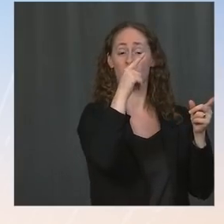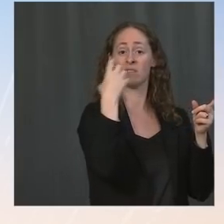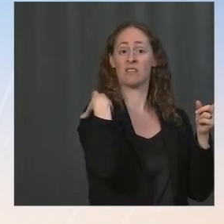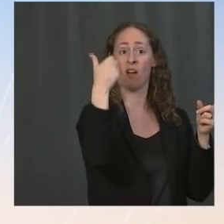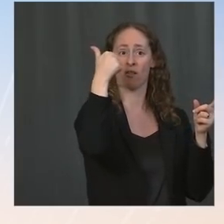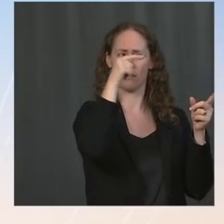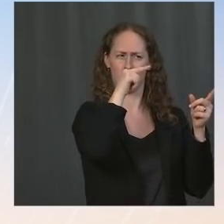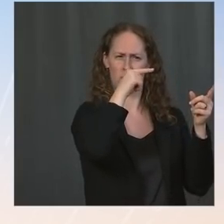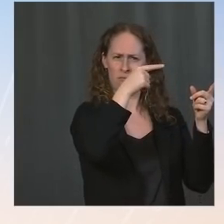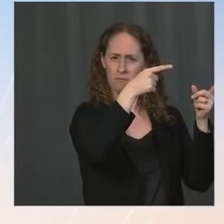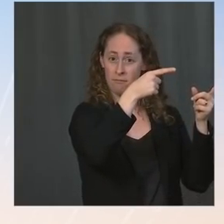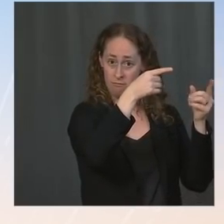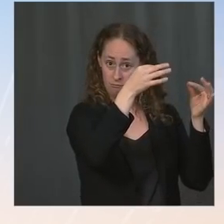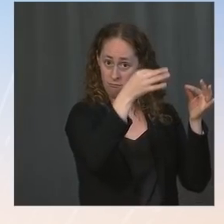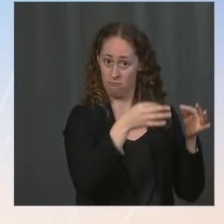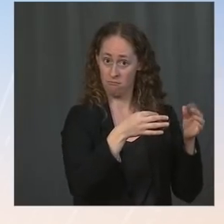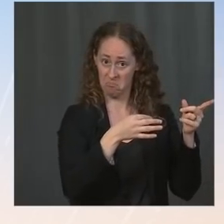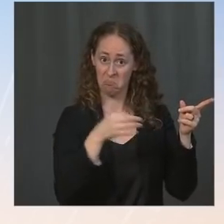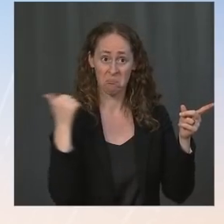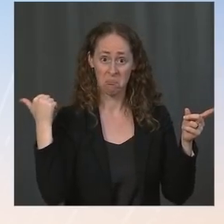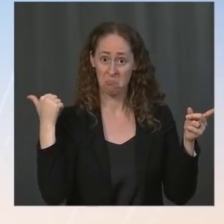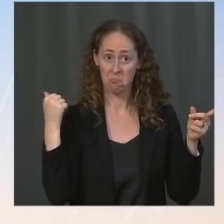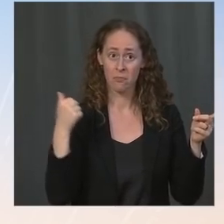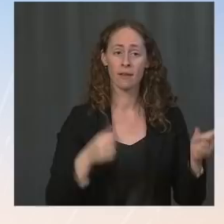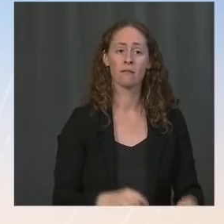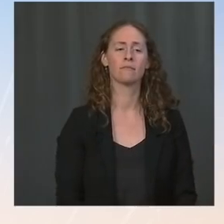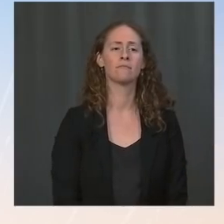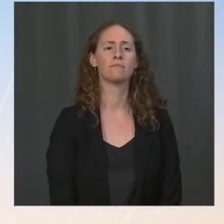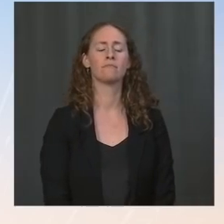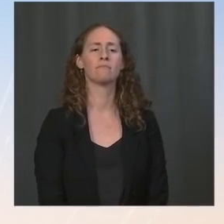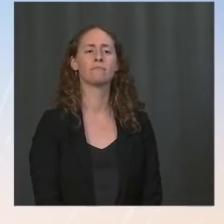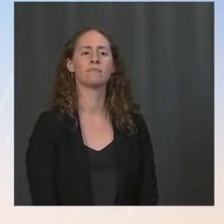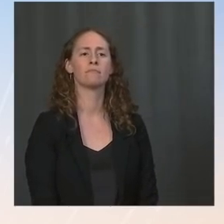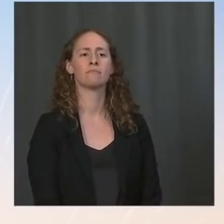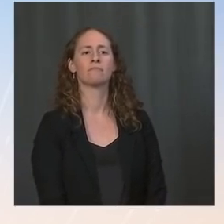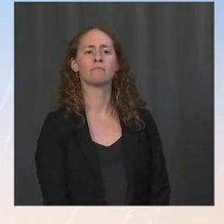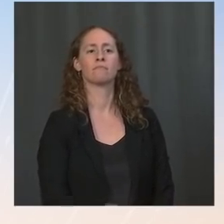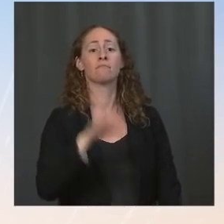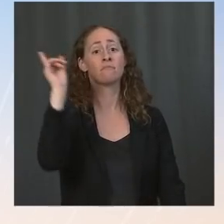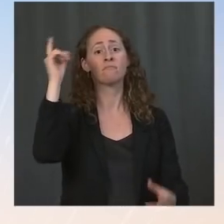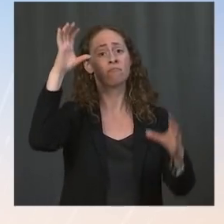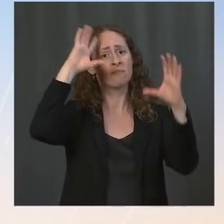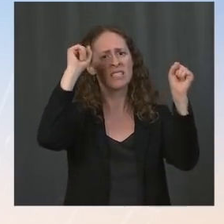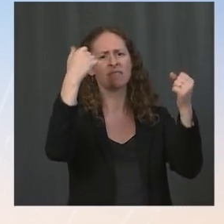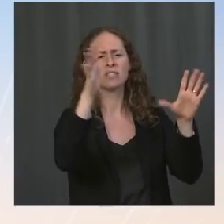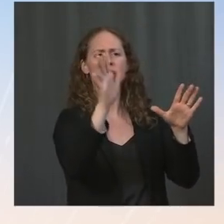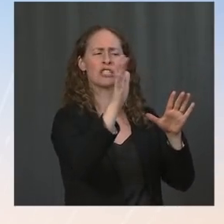that they should stop at nothing to make ISIS pay for the deaths of those American service members at the Kabul Airport.